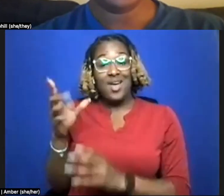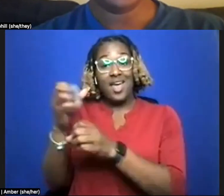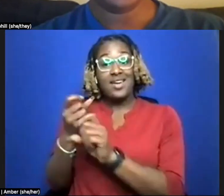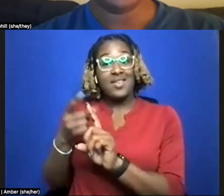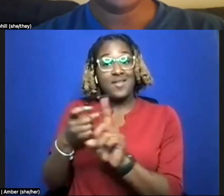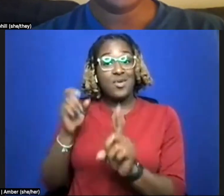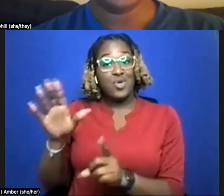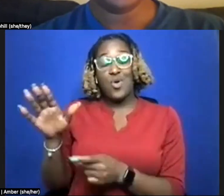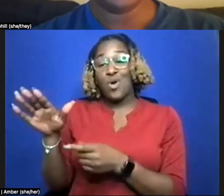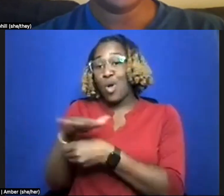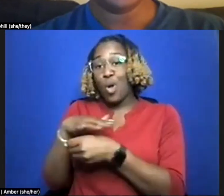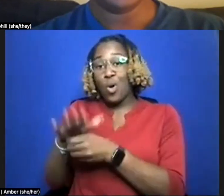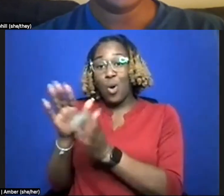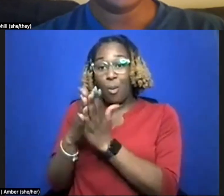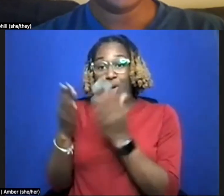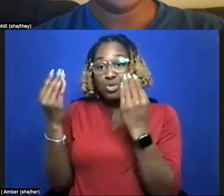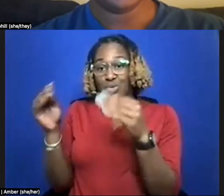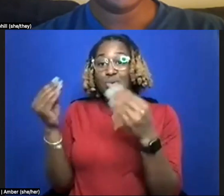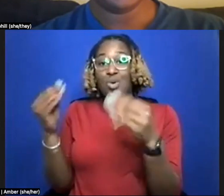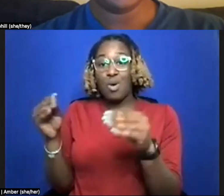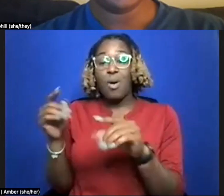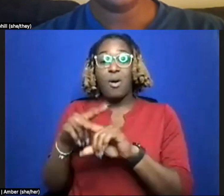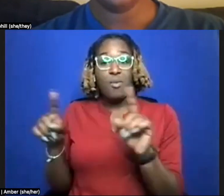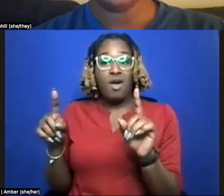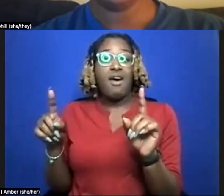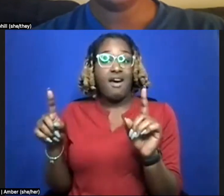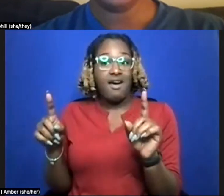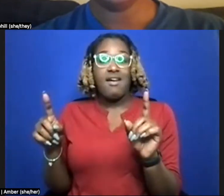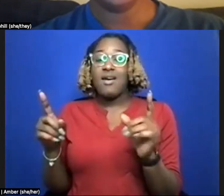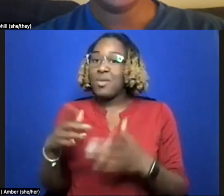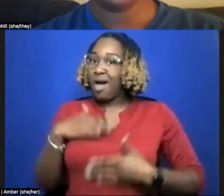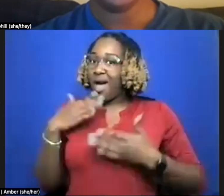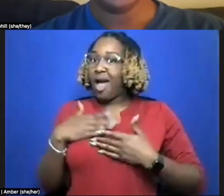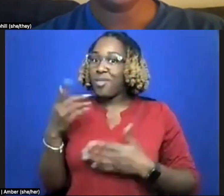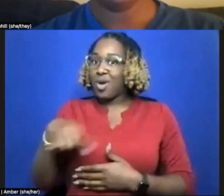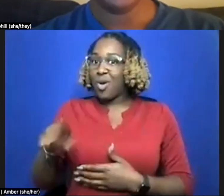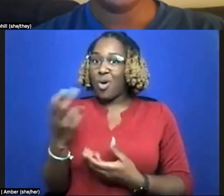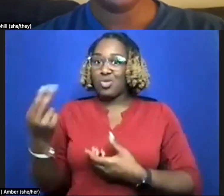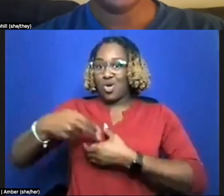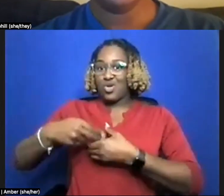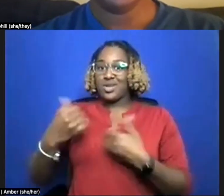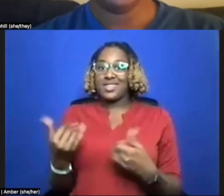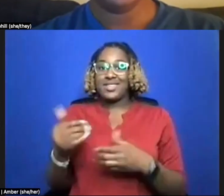but we are delighted that you have been able to visit with us this evening. You're also,